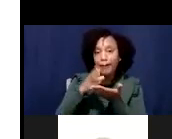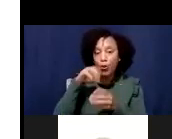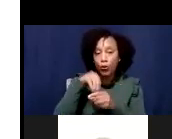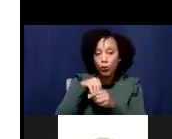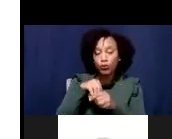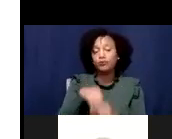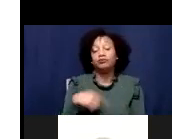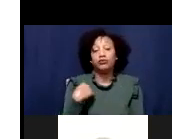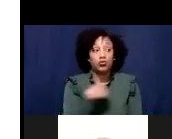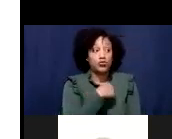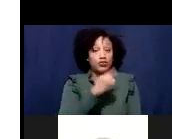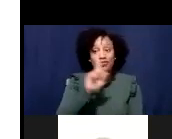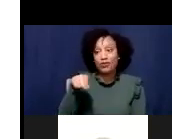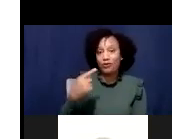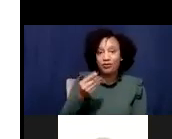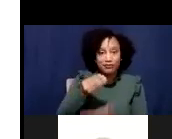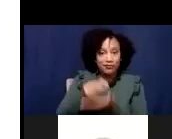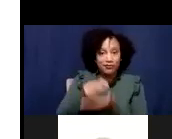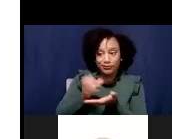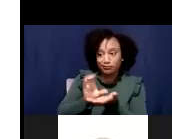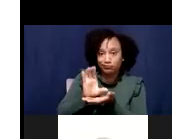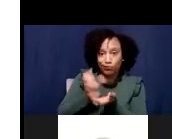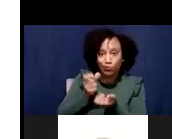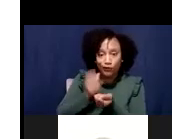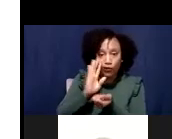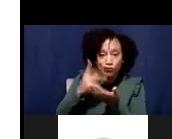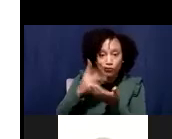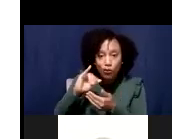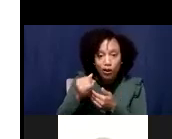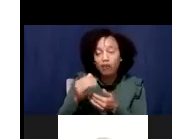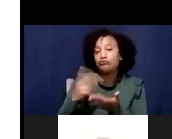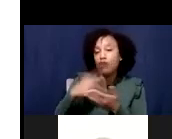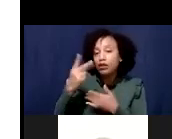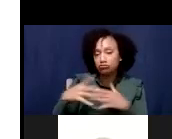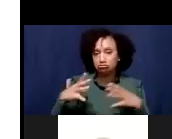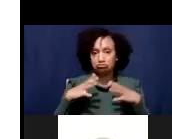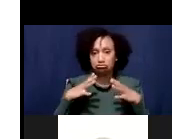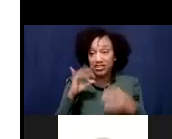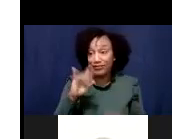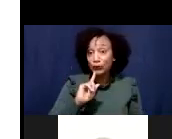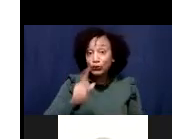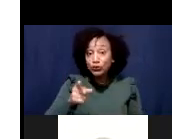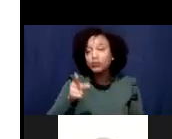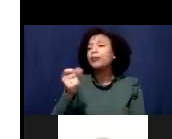for the project or program, and if that's the case, you're gonna put in the amount of money that you're requesting from us